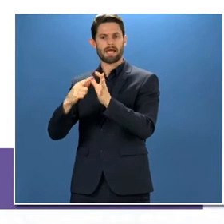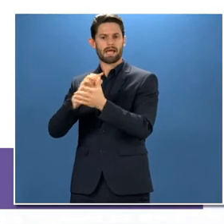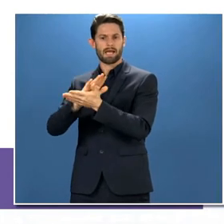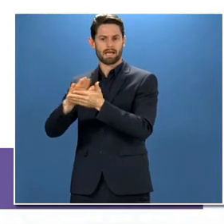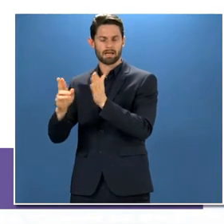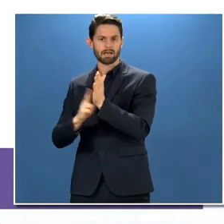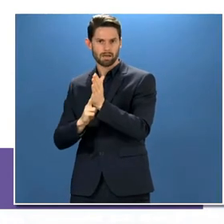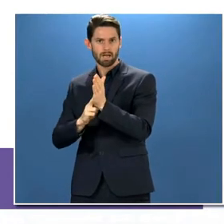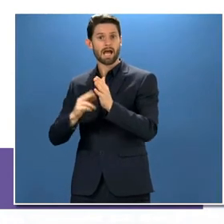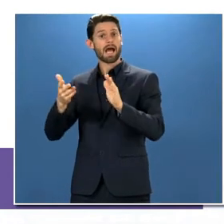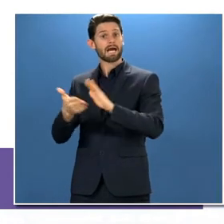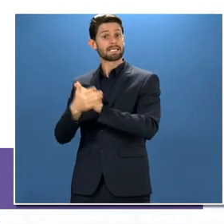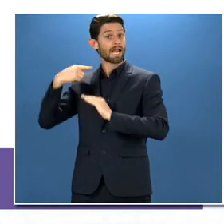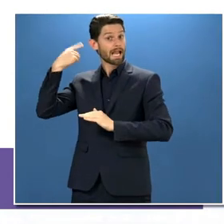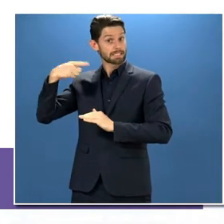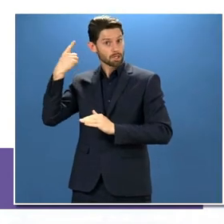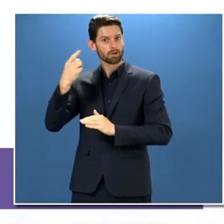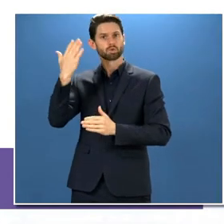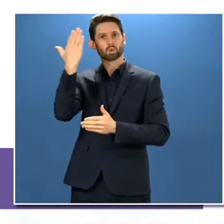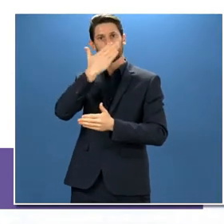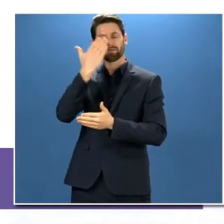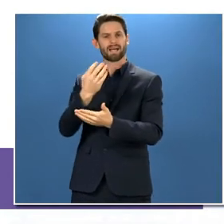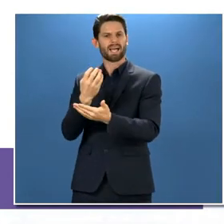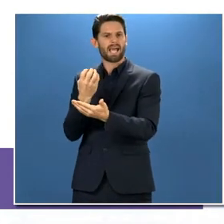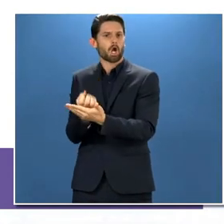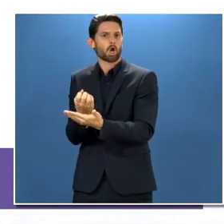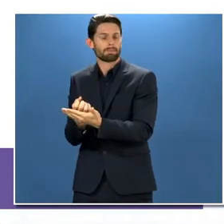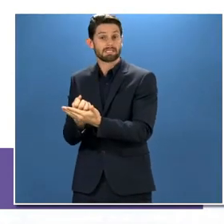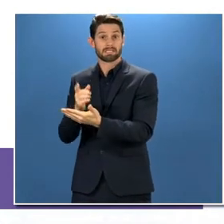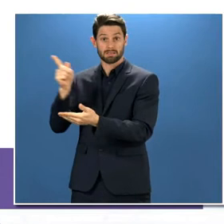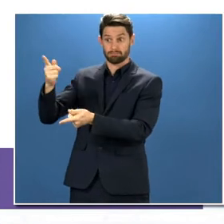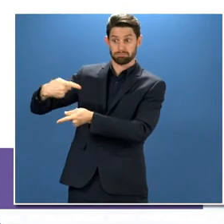works at the London School of Economics, and they've said is that the inability